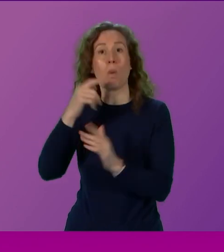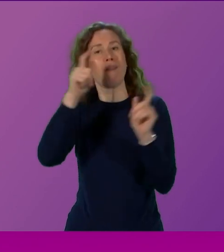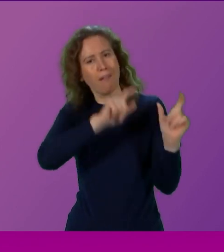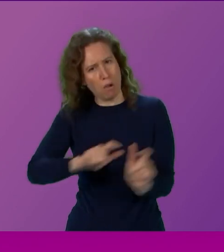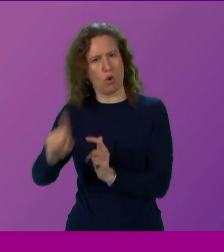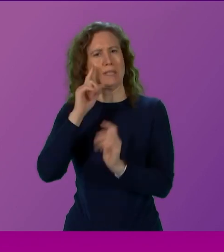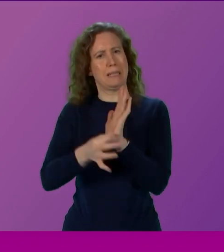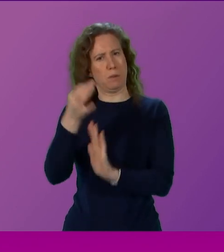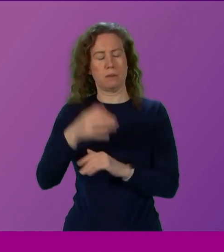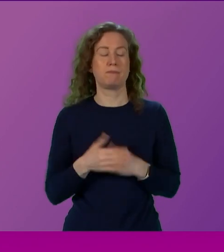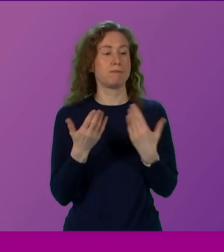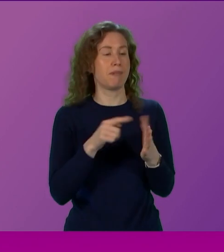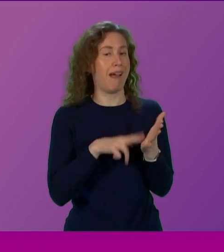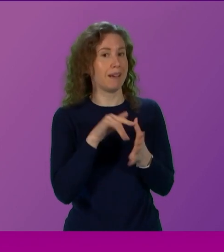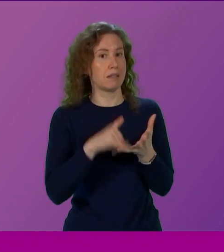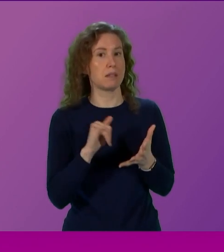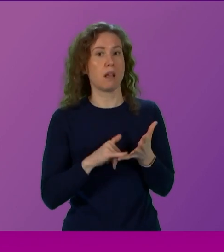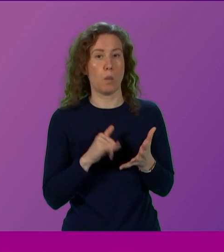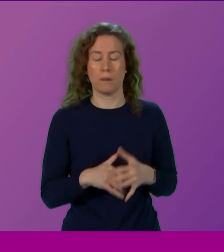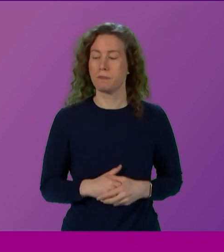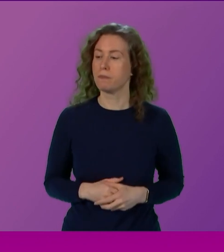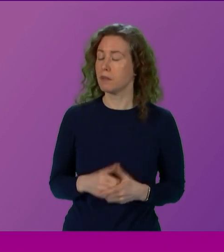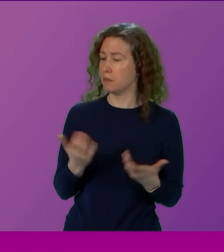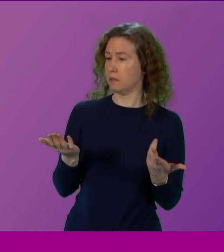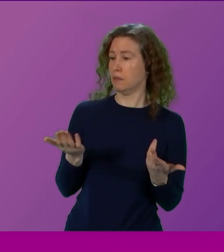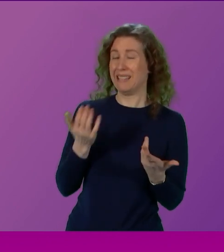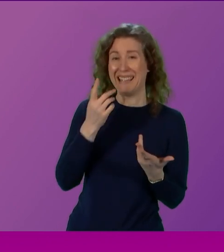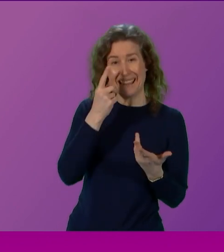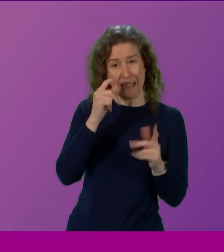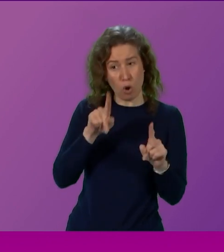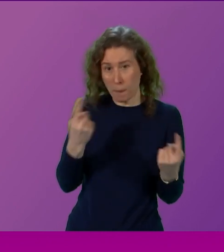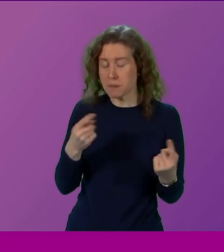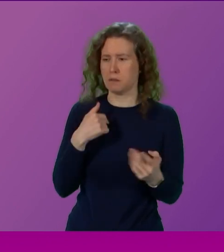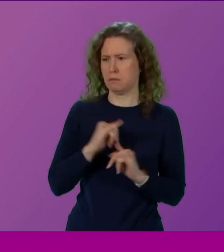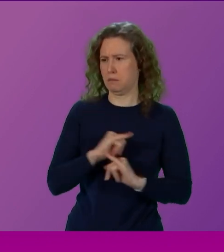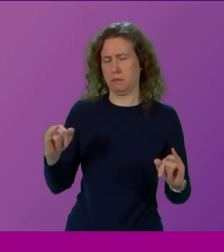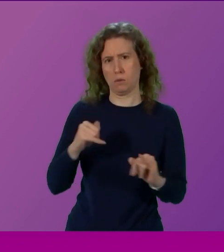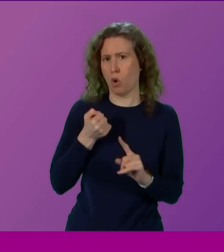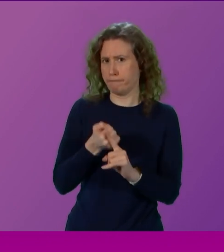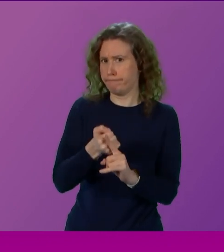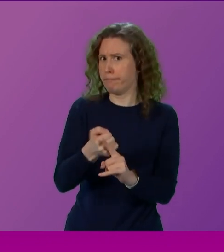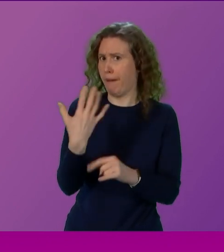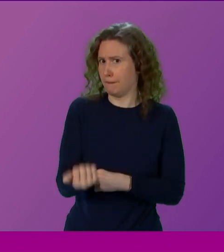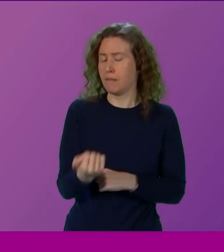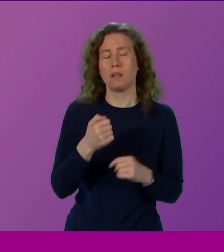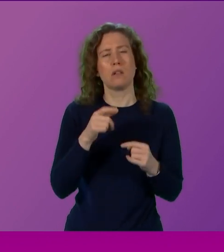Incompetence has serious consequences. Dr Chris Adams, one of Scotland’s leading